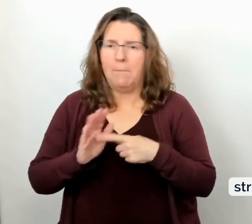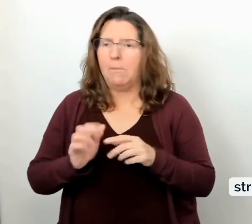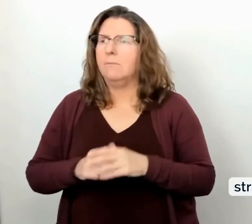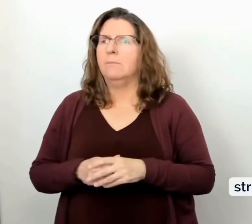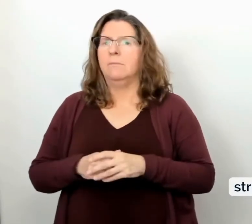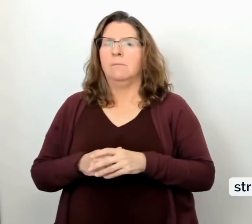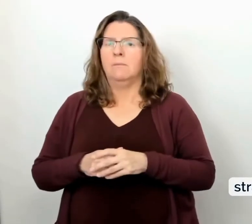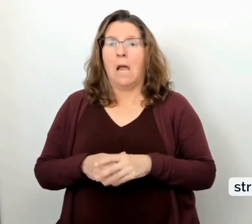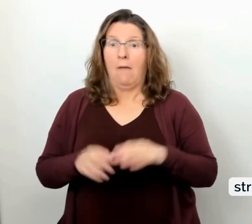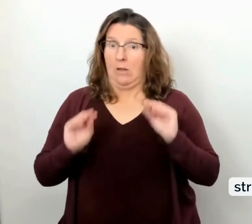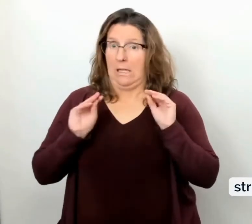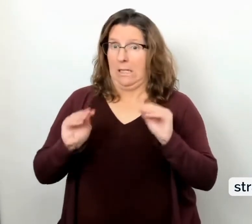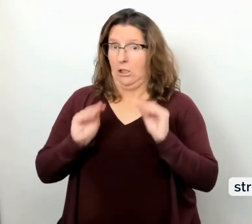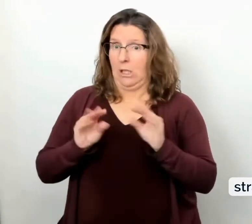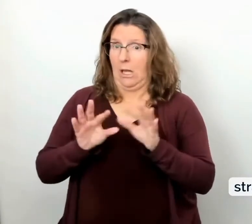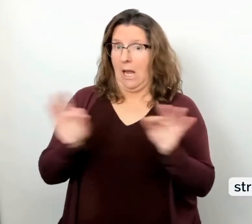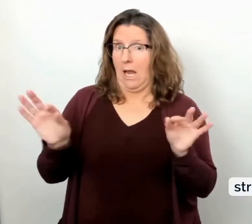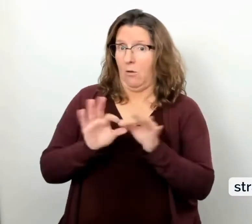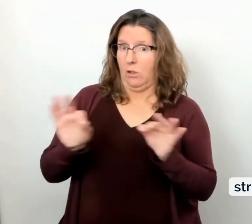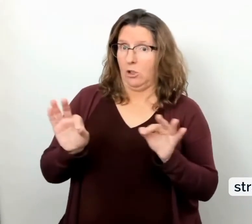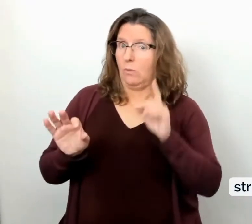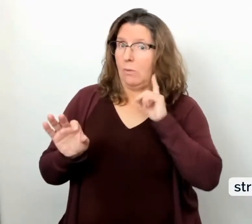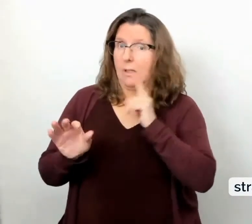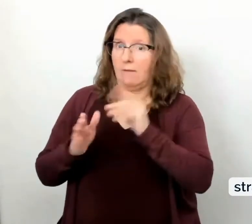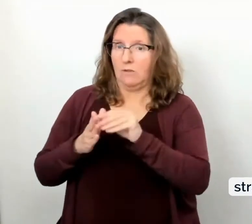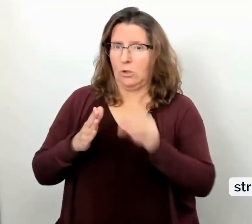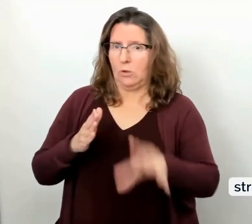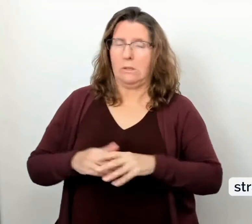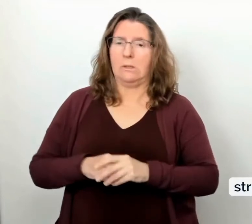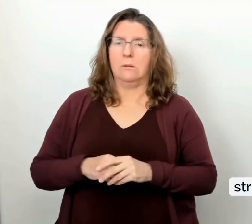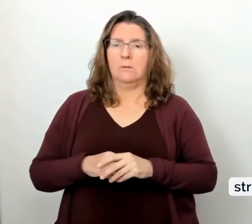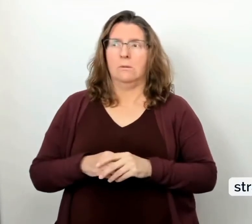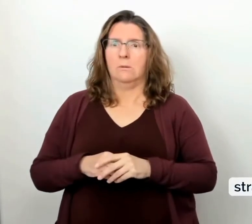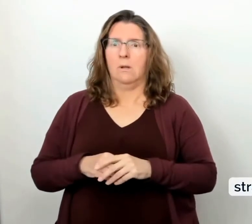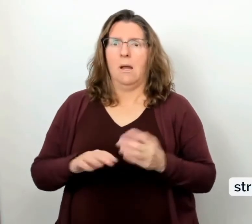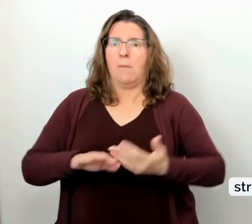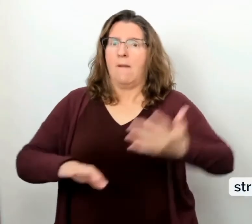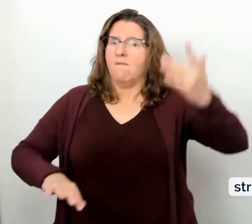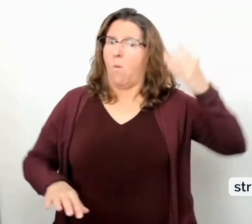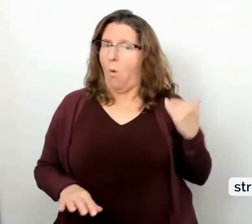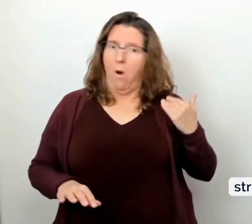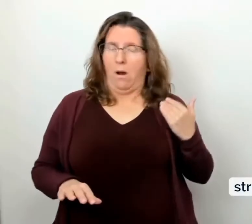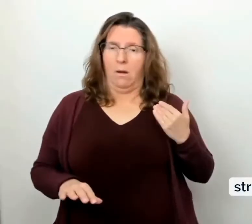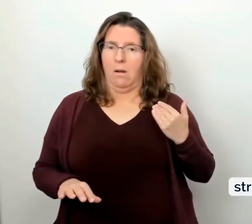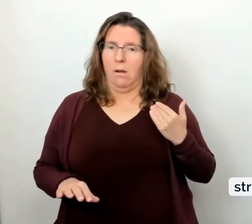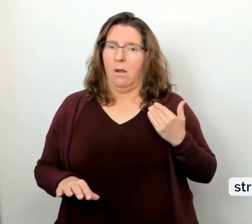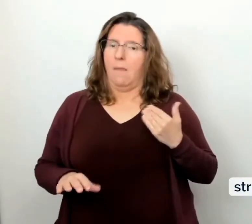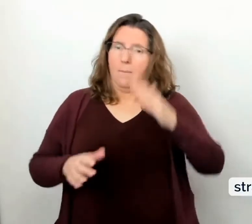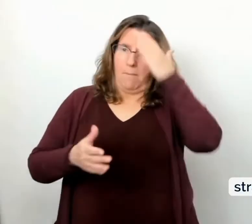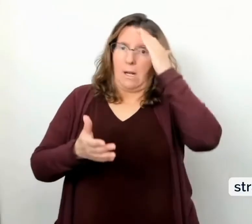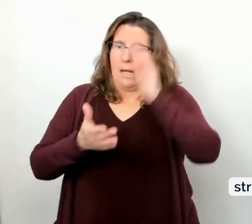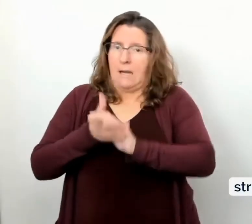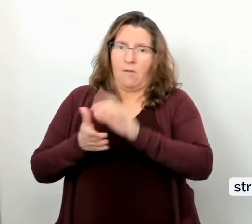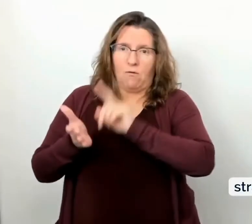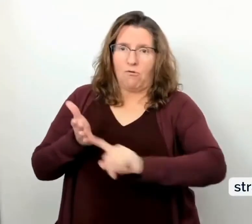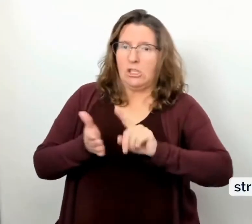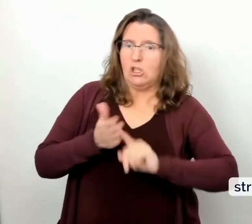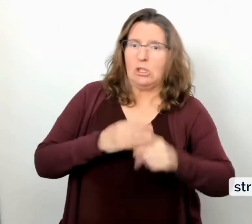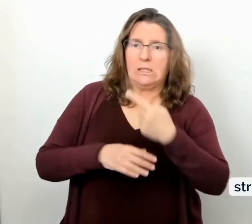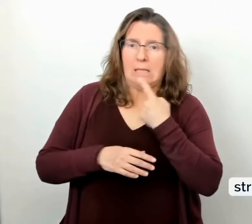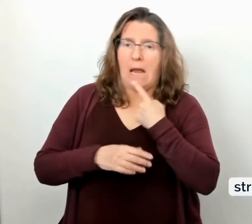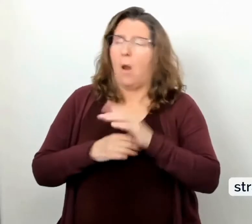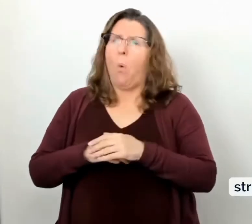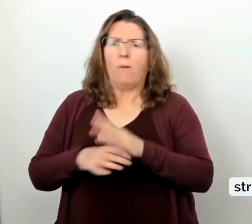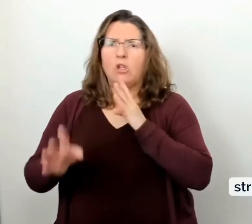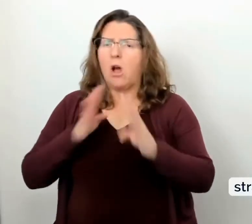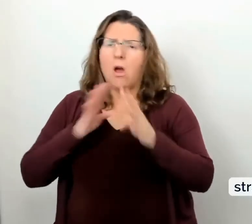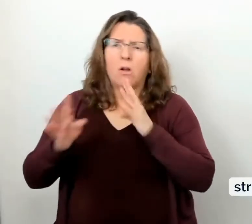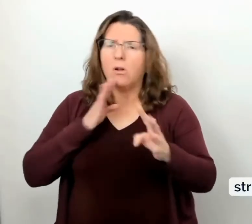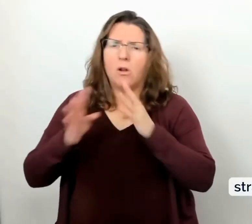For an example - the old research said the best way to teach language to deaf students